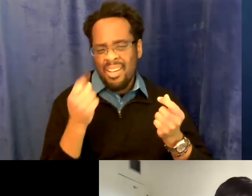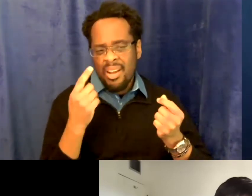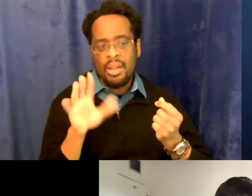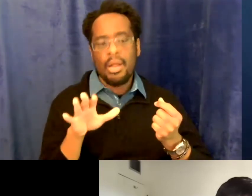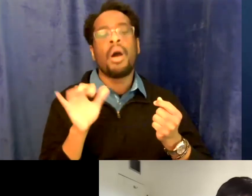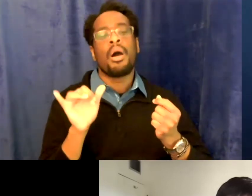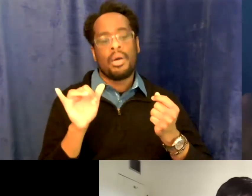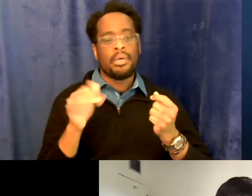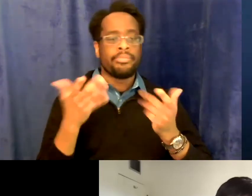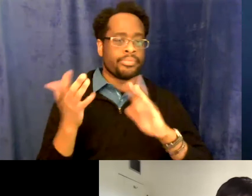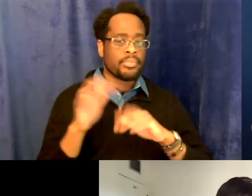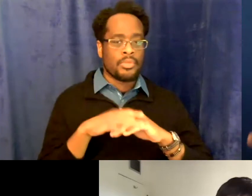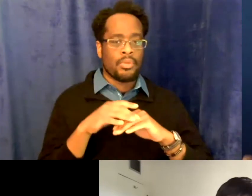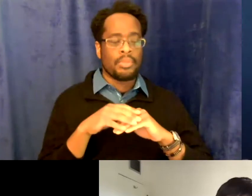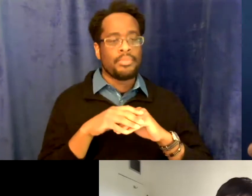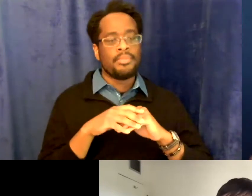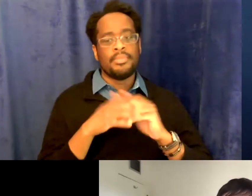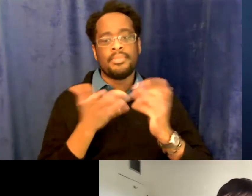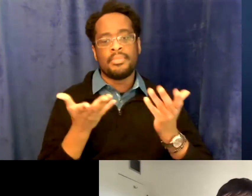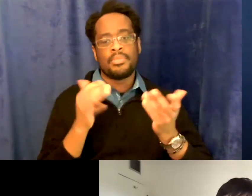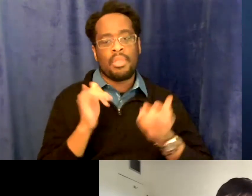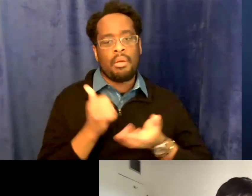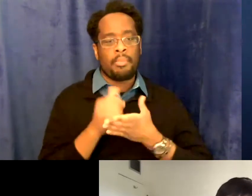understand it sometimes it's like wait what did you say okay i have to learn that sign